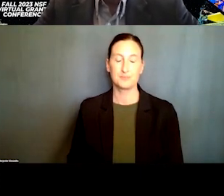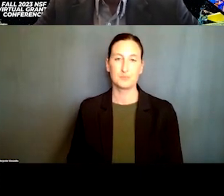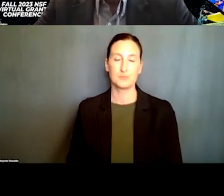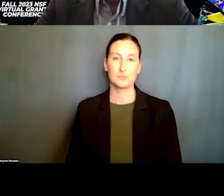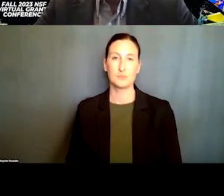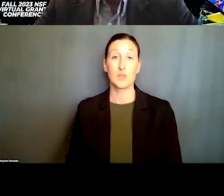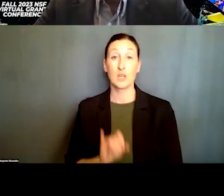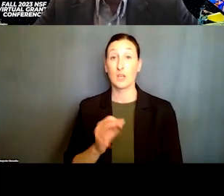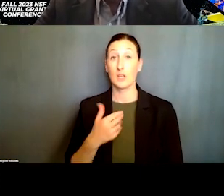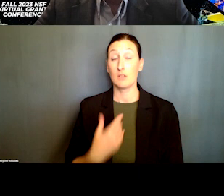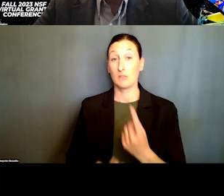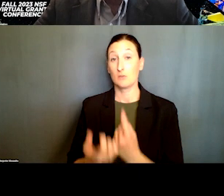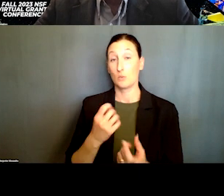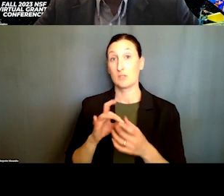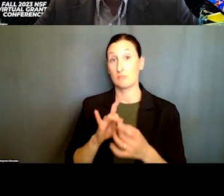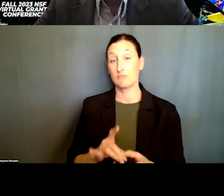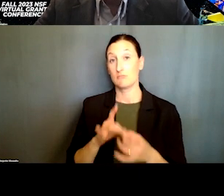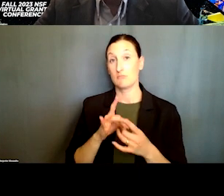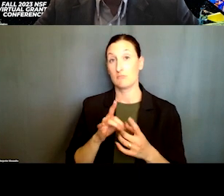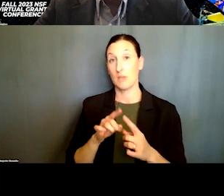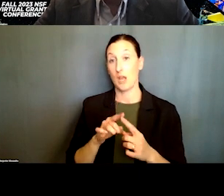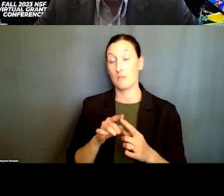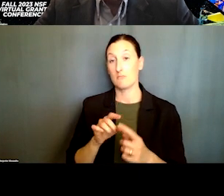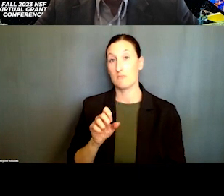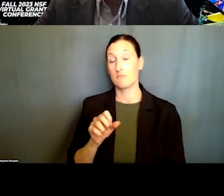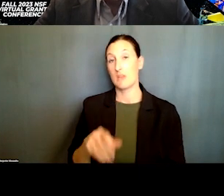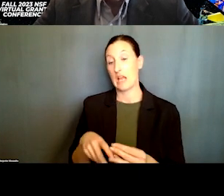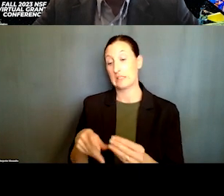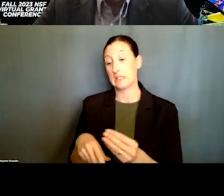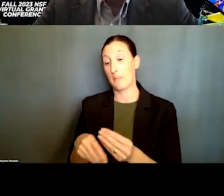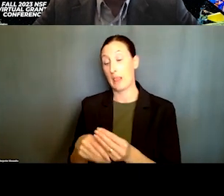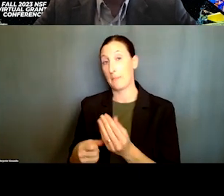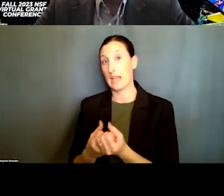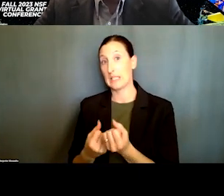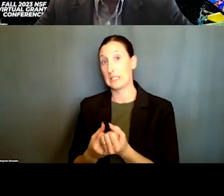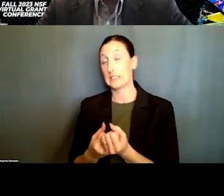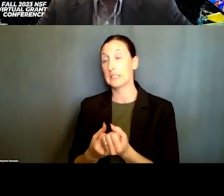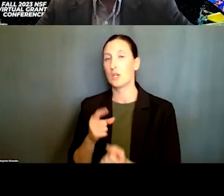If you have questions about supplements in particular, you should always talk to your program director